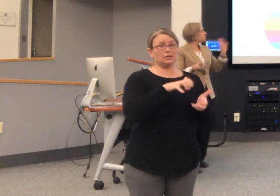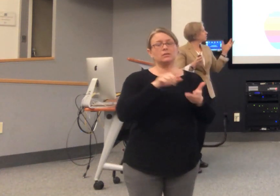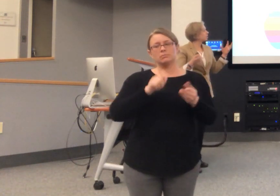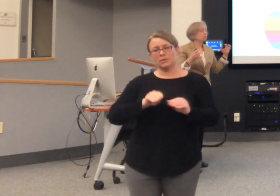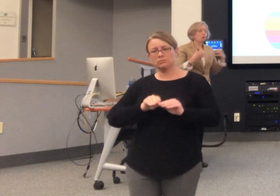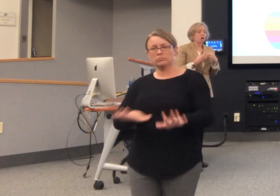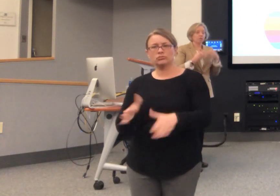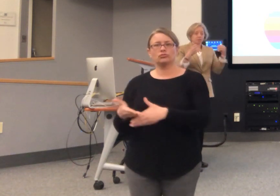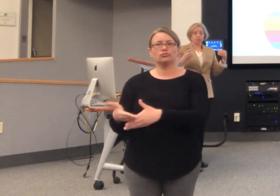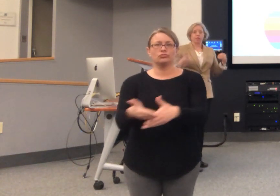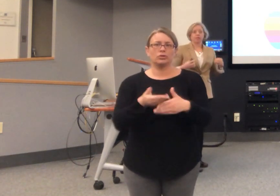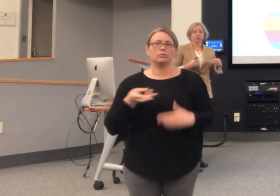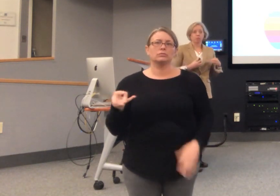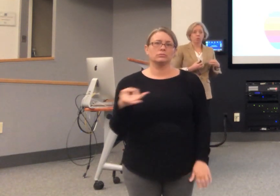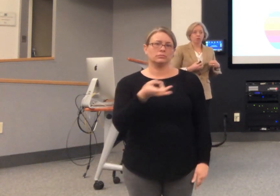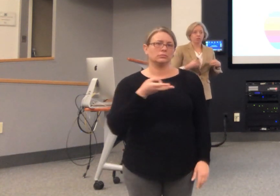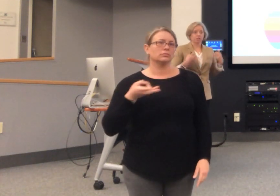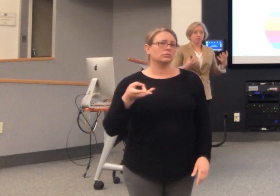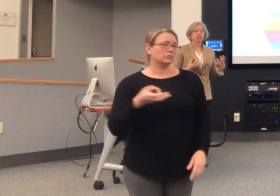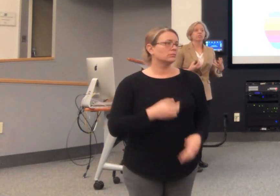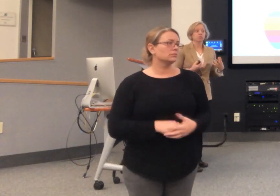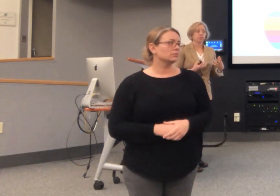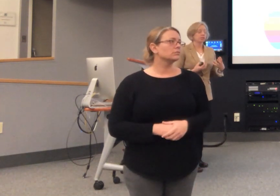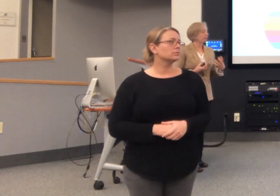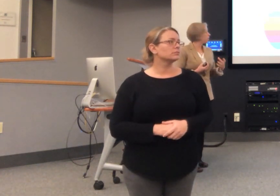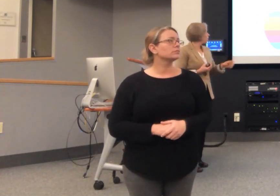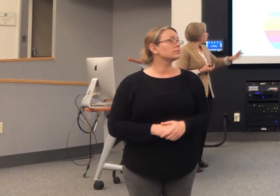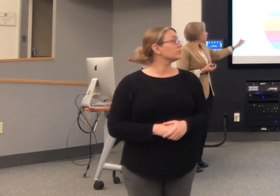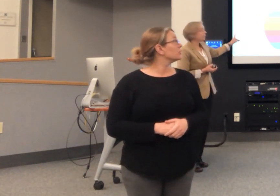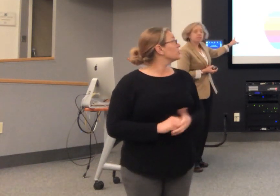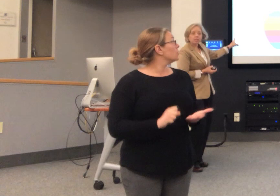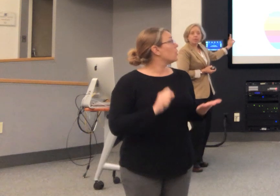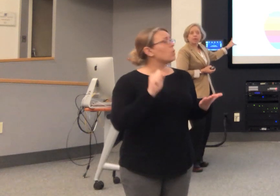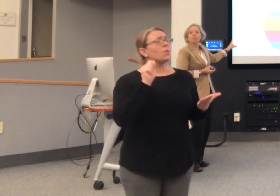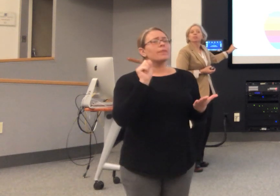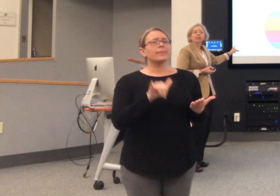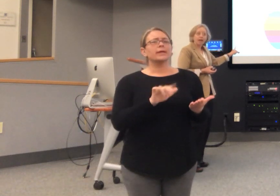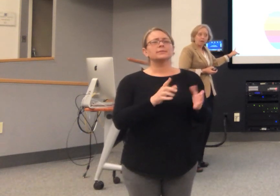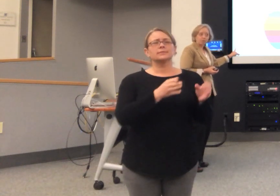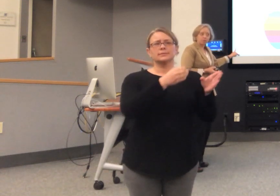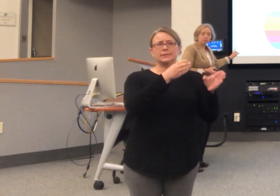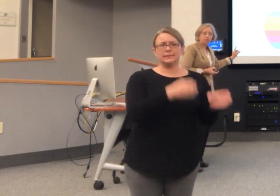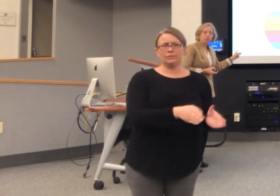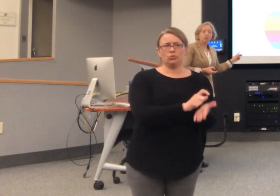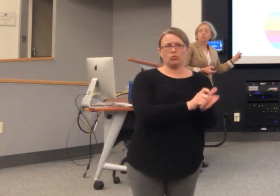Now this is still authors creating works individually. Let's think about a company like Apple.